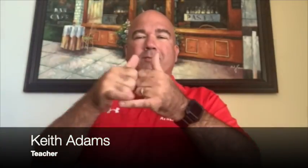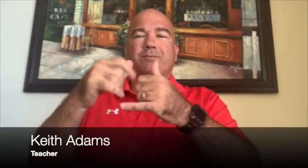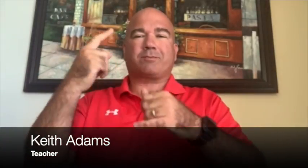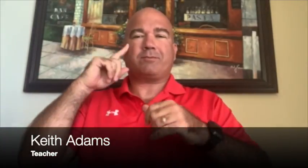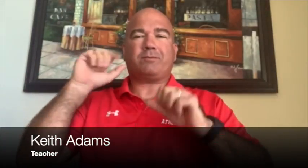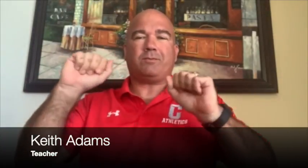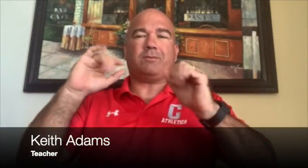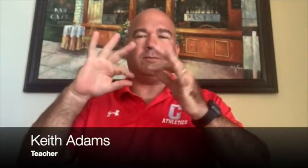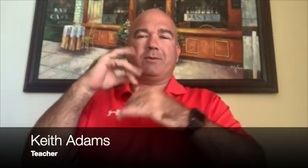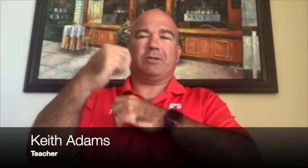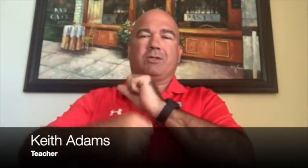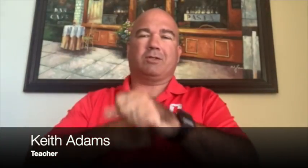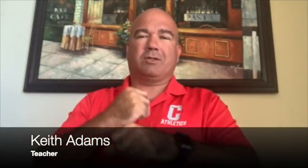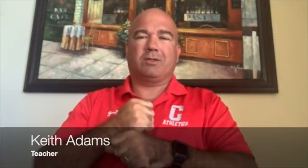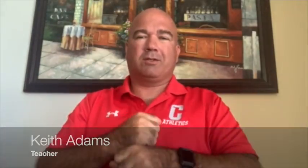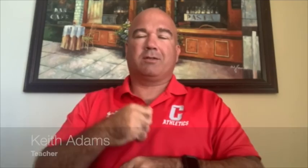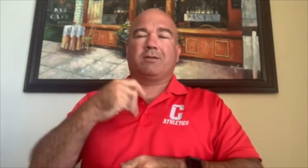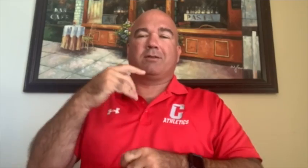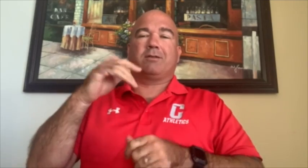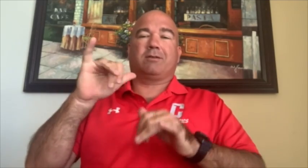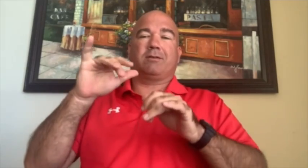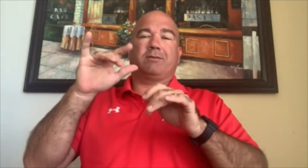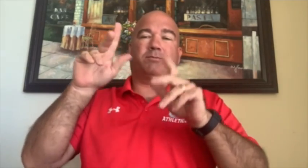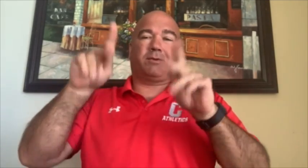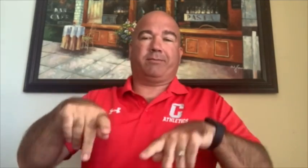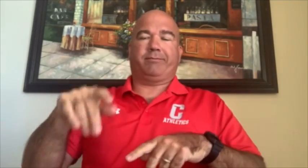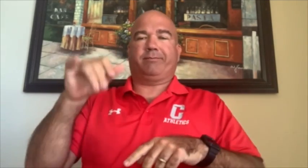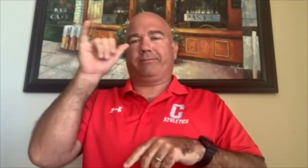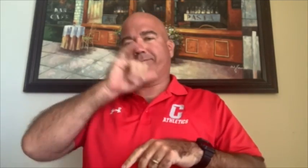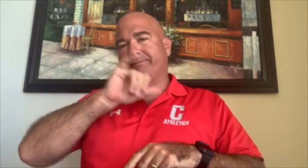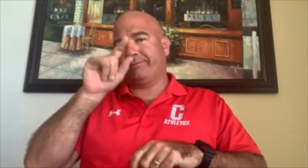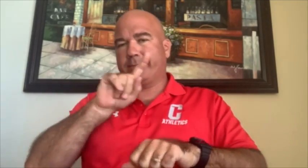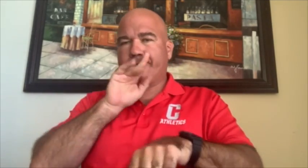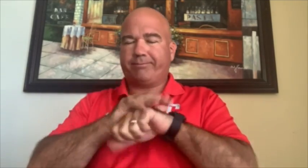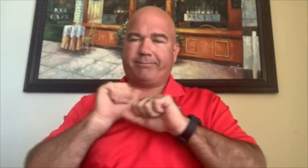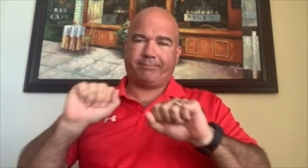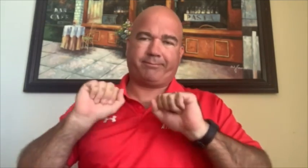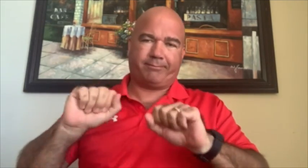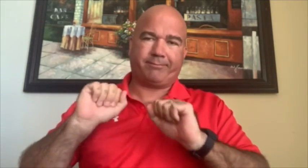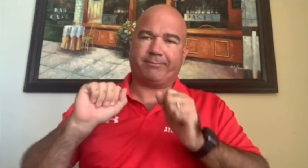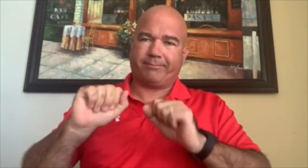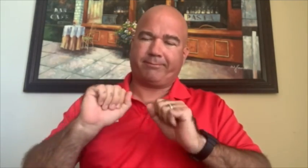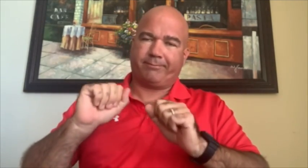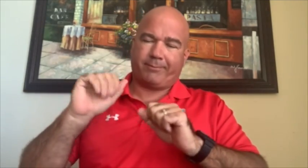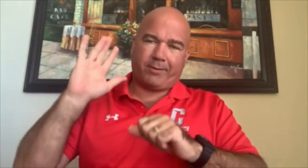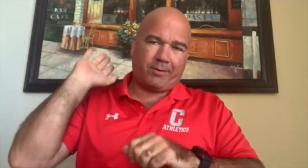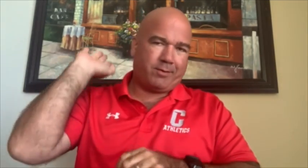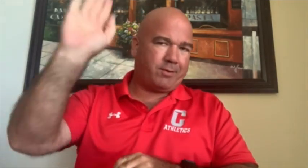workout. Lifter of the year. The student that is lifted all